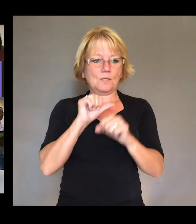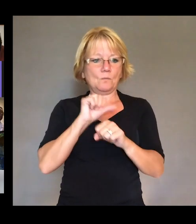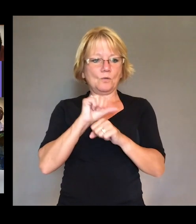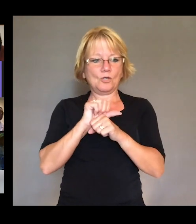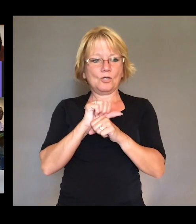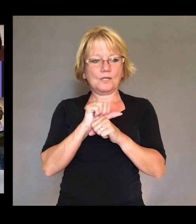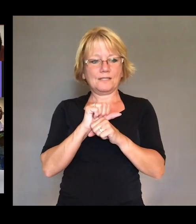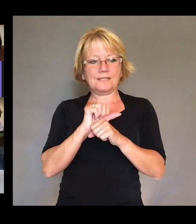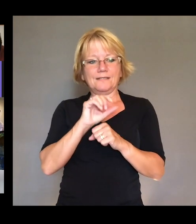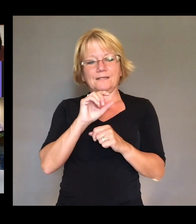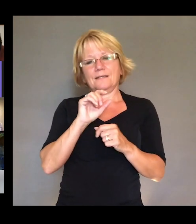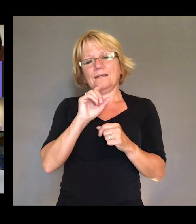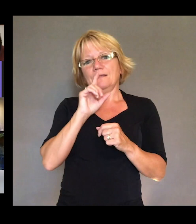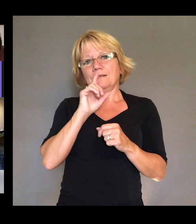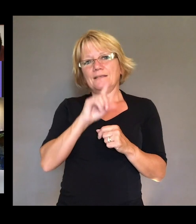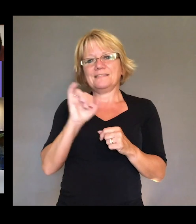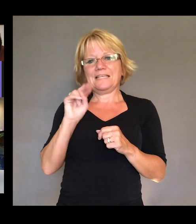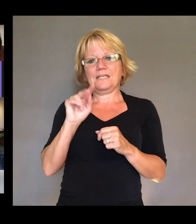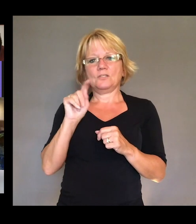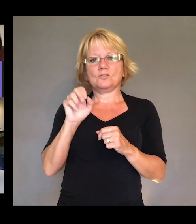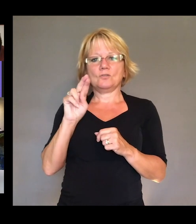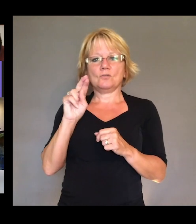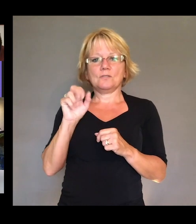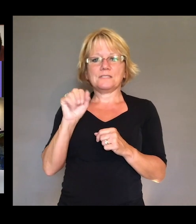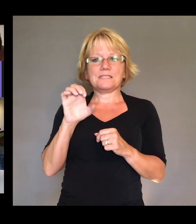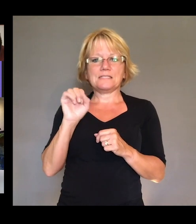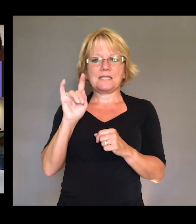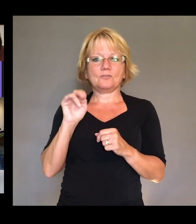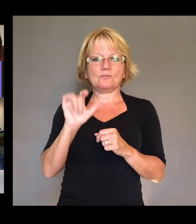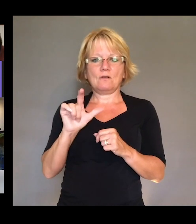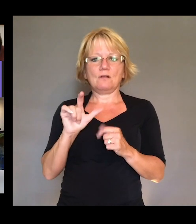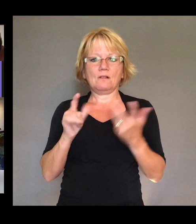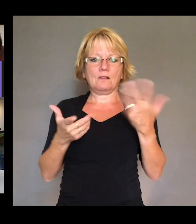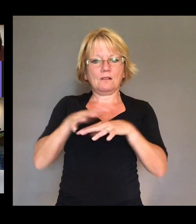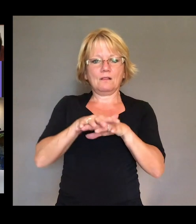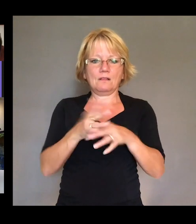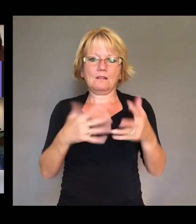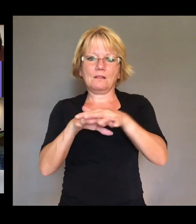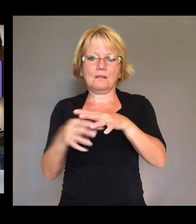So, it's important to recognize that like all these things intertwined.